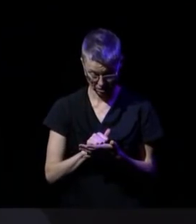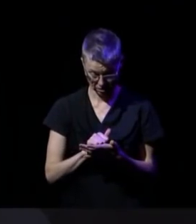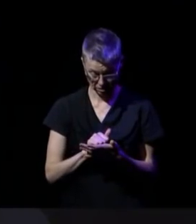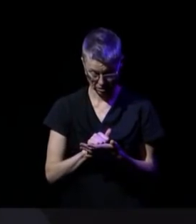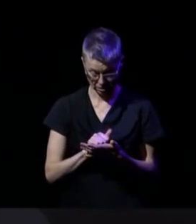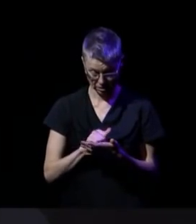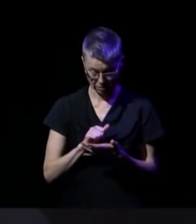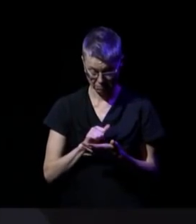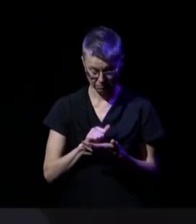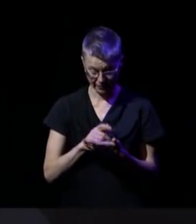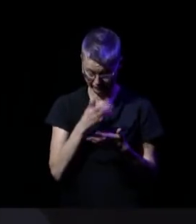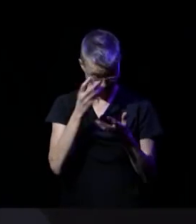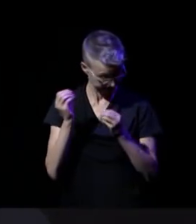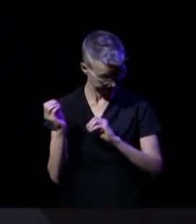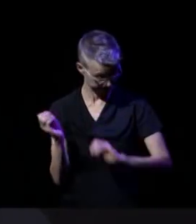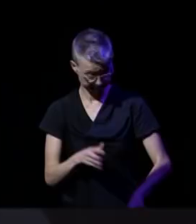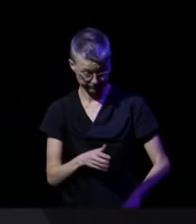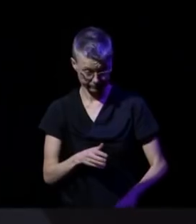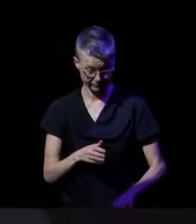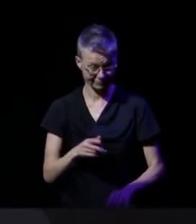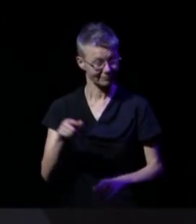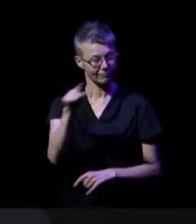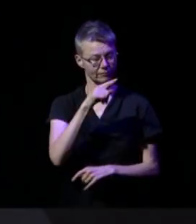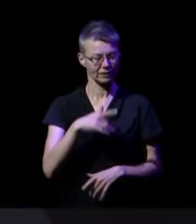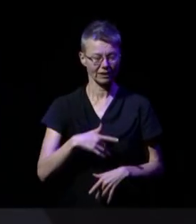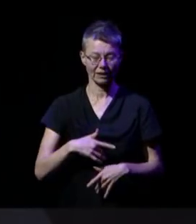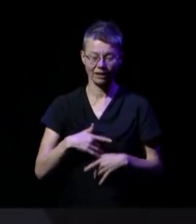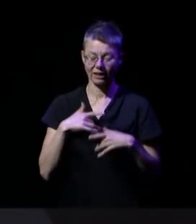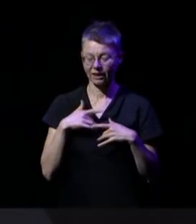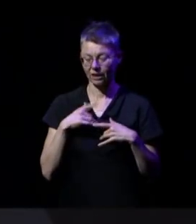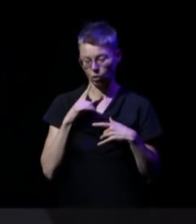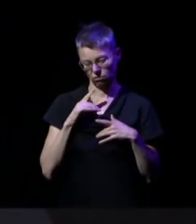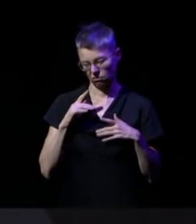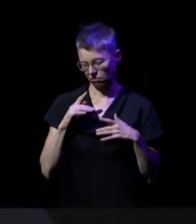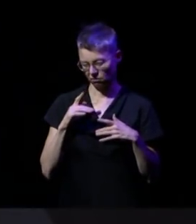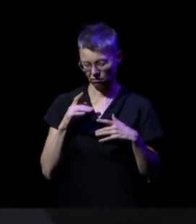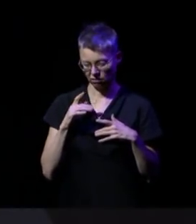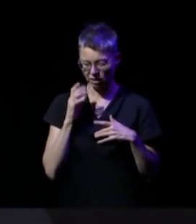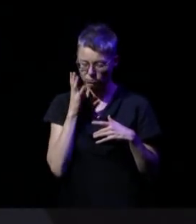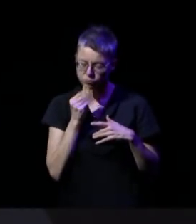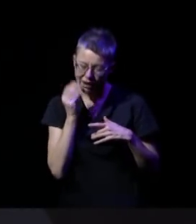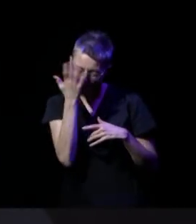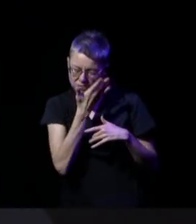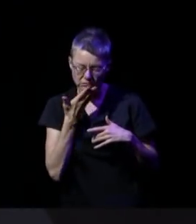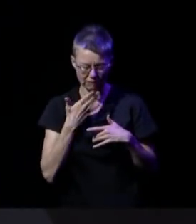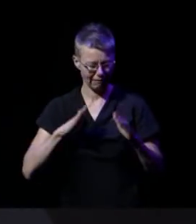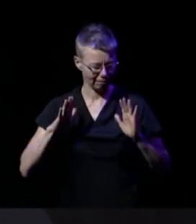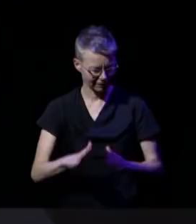of the social pressures are telling you that, you know, you will be less successful, you will be less attractive, you will be thought of in such a different way.